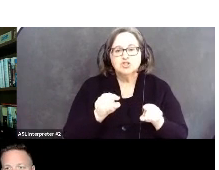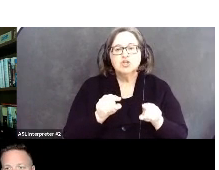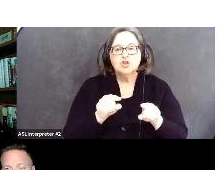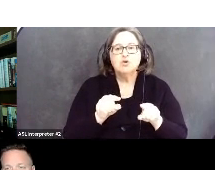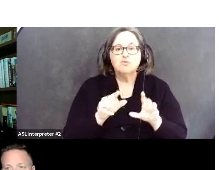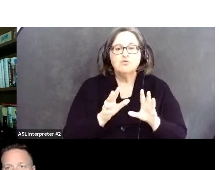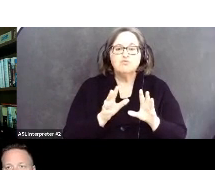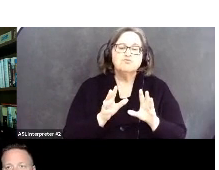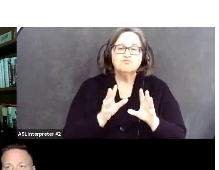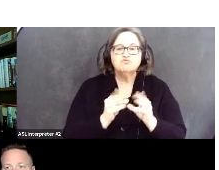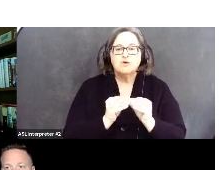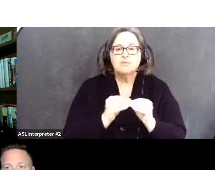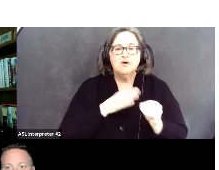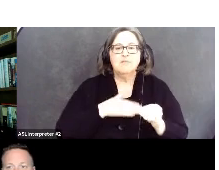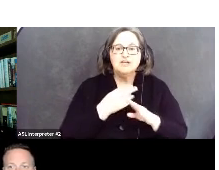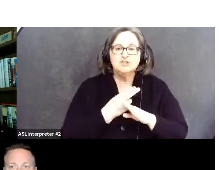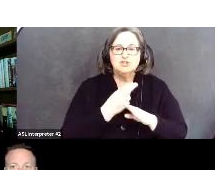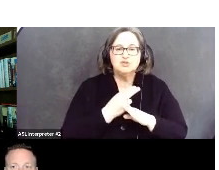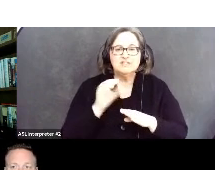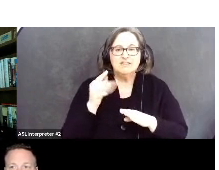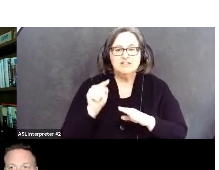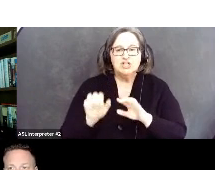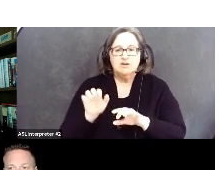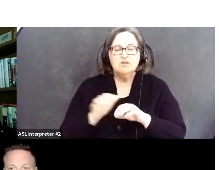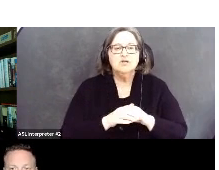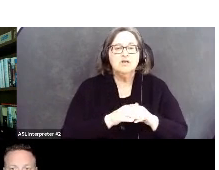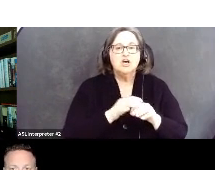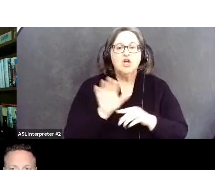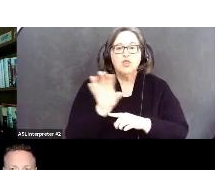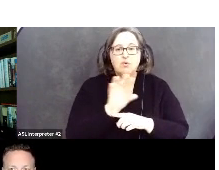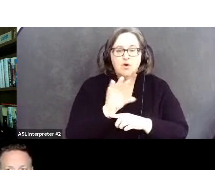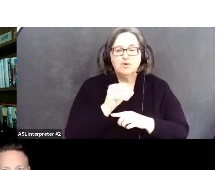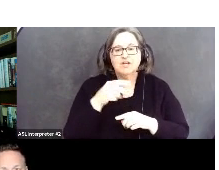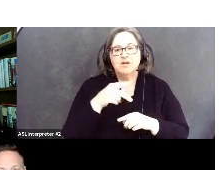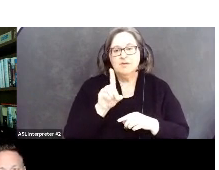just please use the chat feature. A recording of the Webinar and also a PDF version of all the